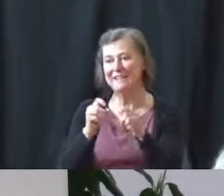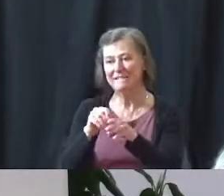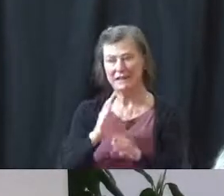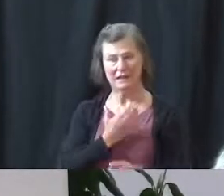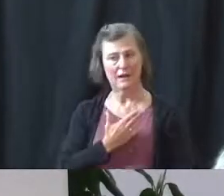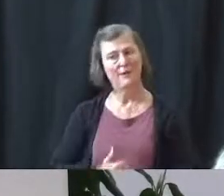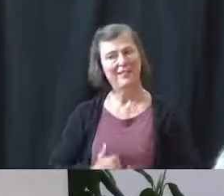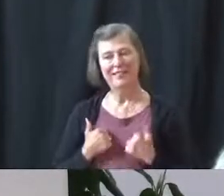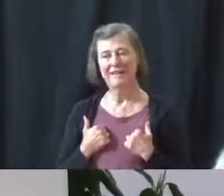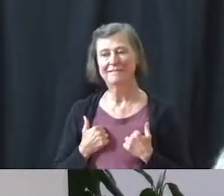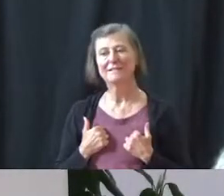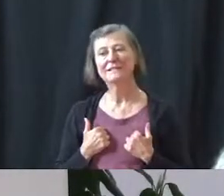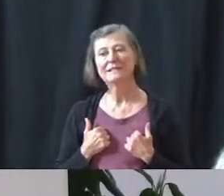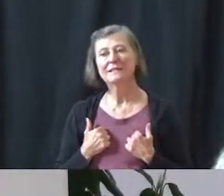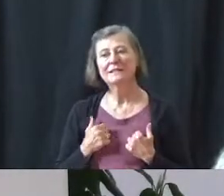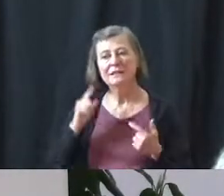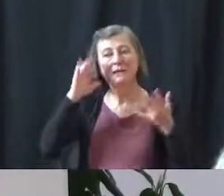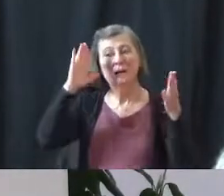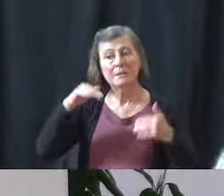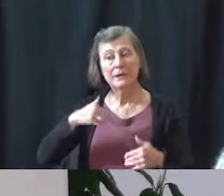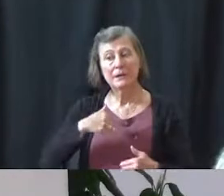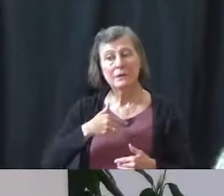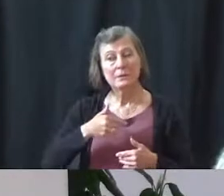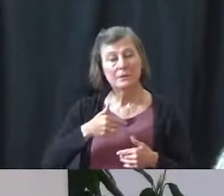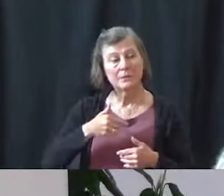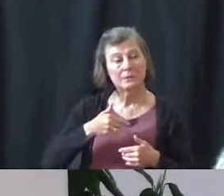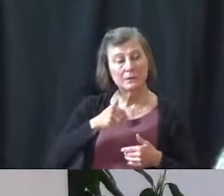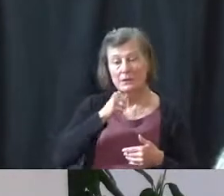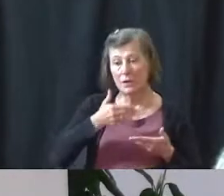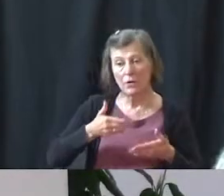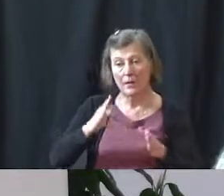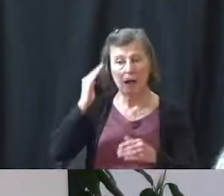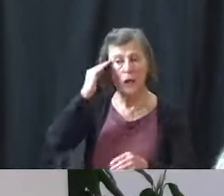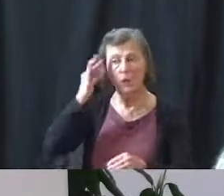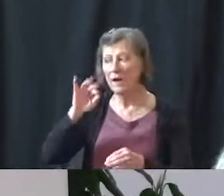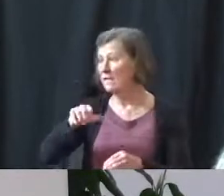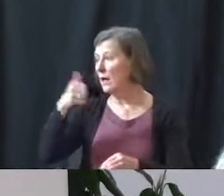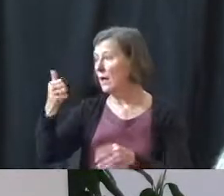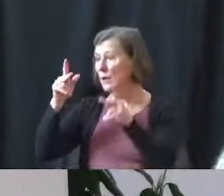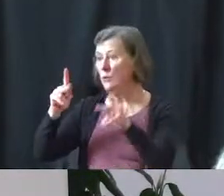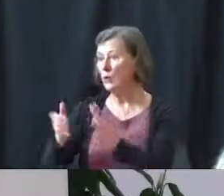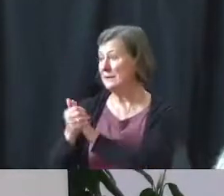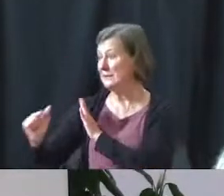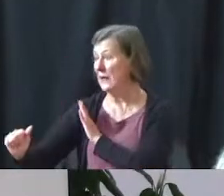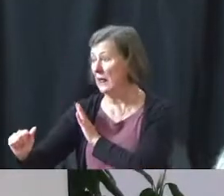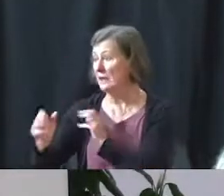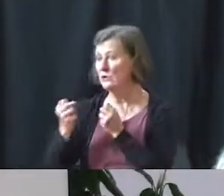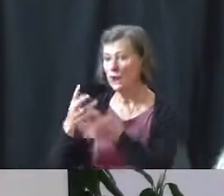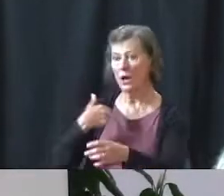May we not let awareness of another's talents discourage us or sully our relationship.